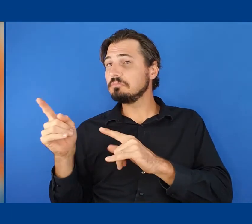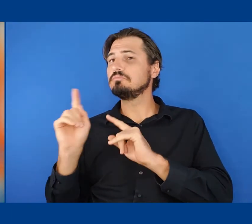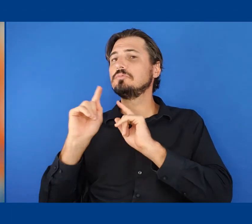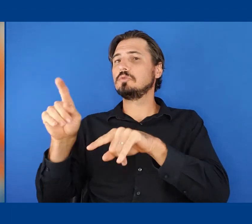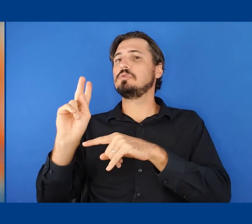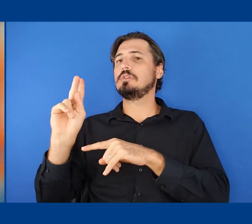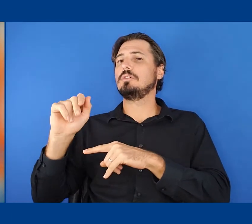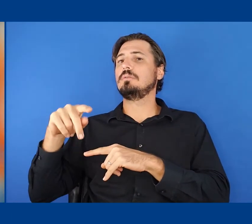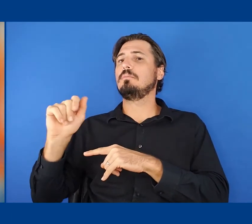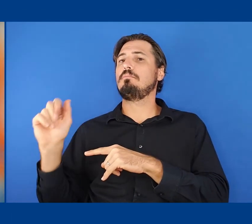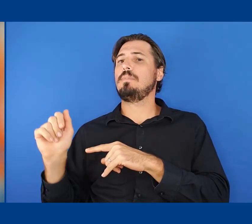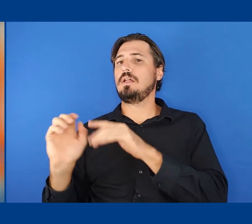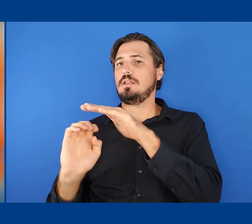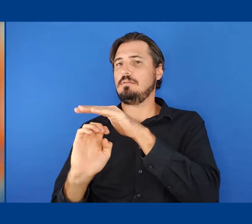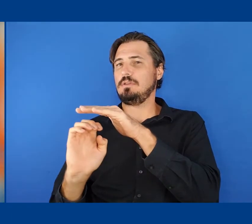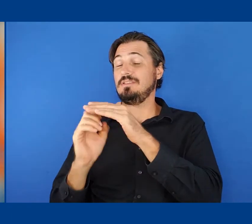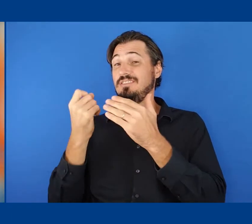this year by his mom, Kea.